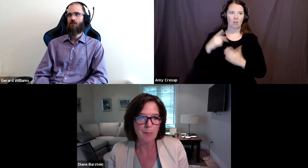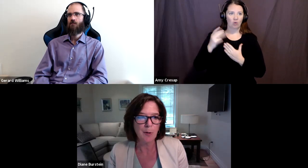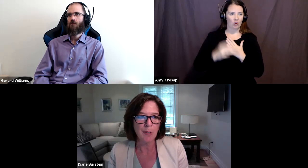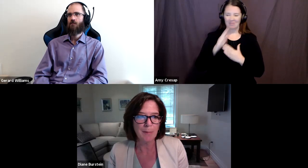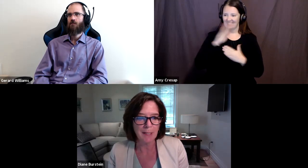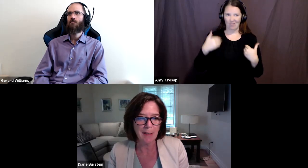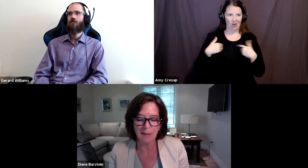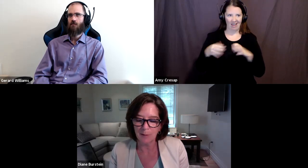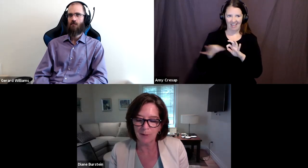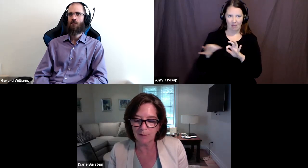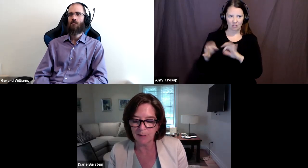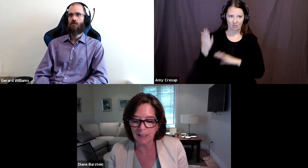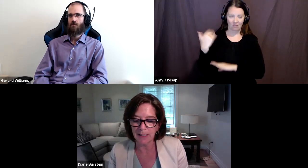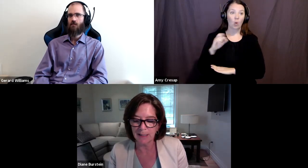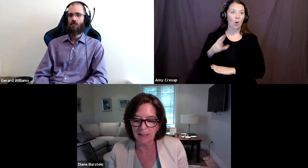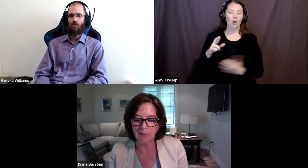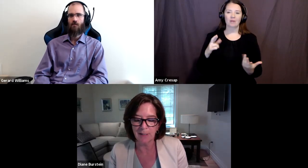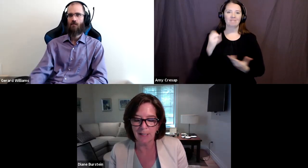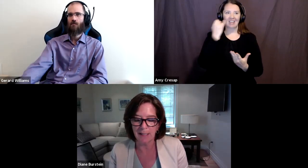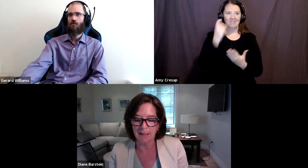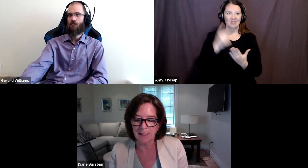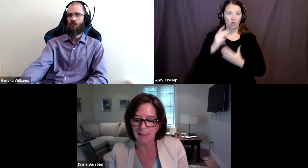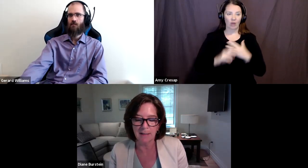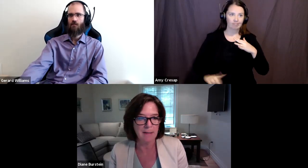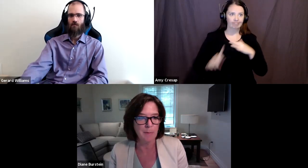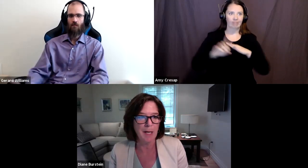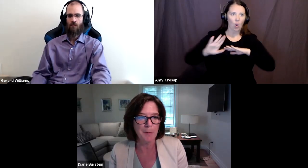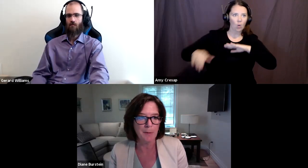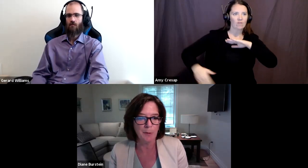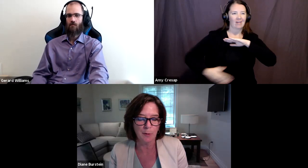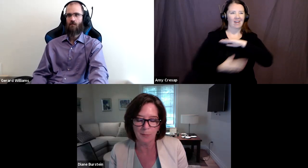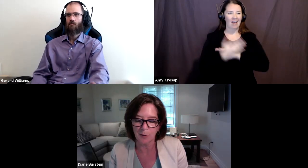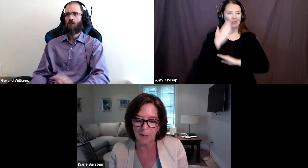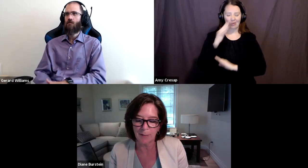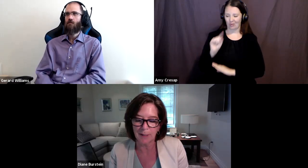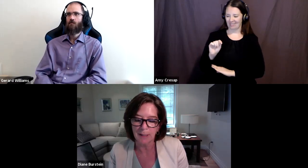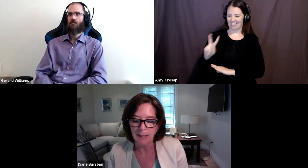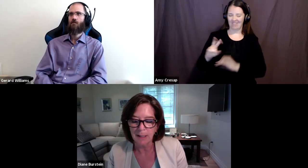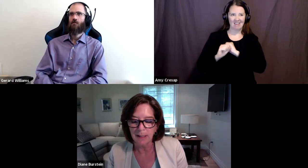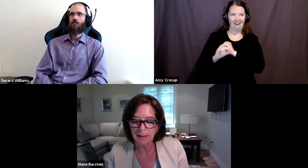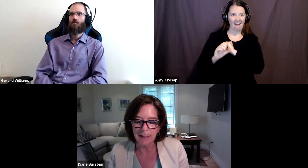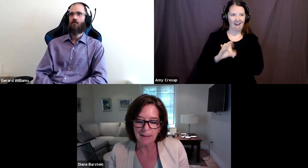programming aired in the middle of the night, TV ads and some hyper local programming like